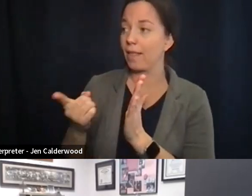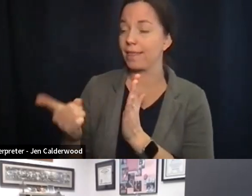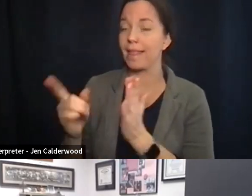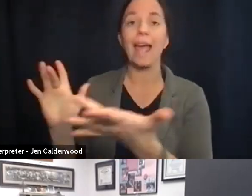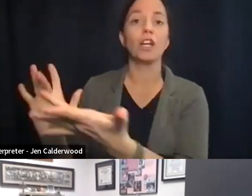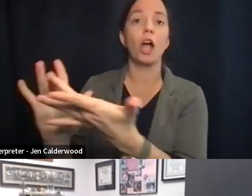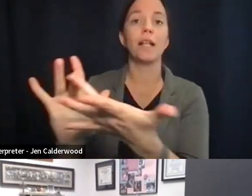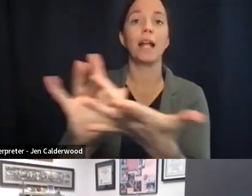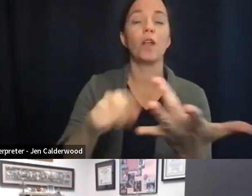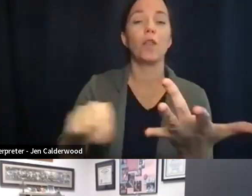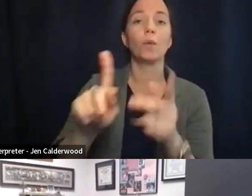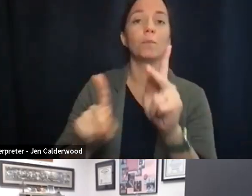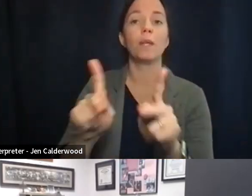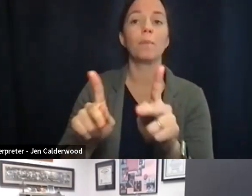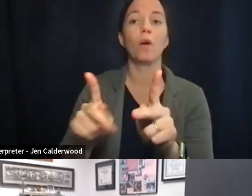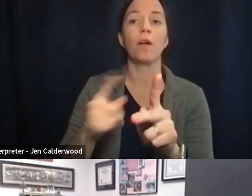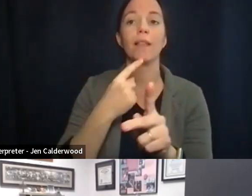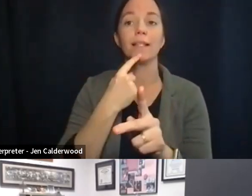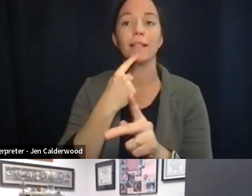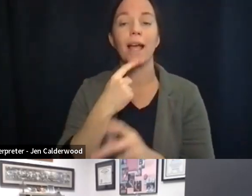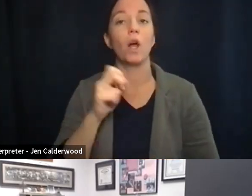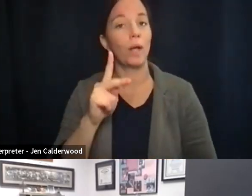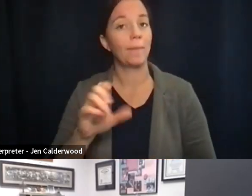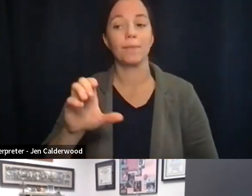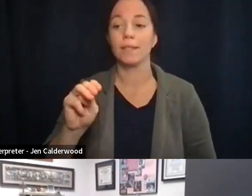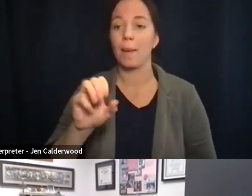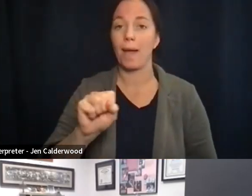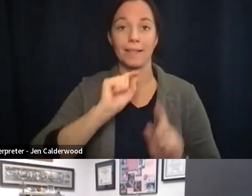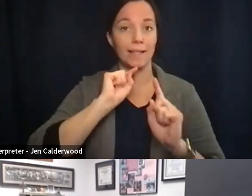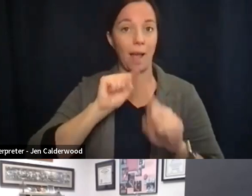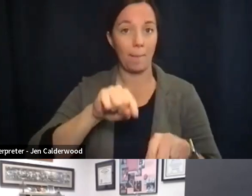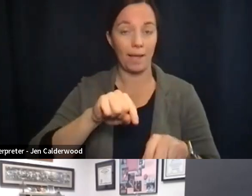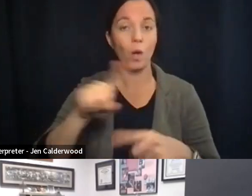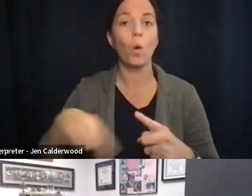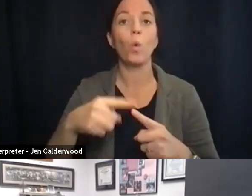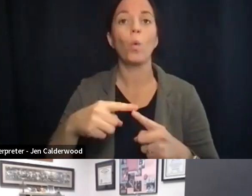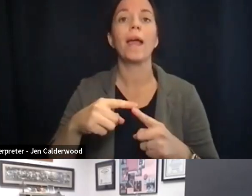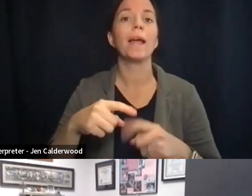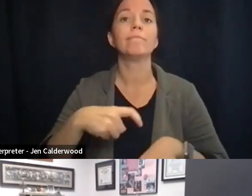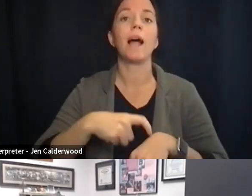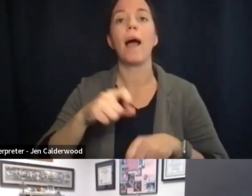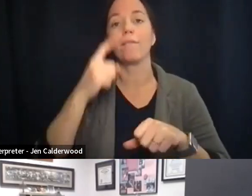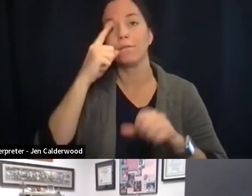The next thing that really kind of happened was when ACL said who should we contact in Kansas and I gave them a list of people. I gave him a list of people they contacted those people, and they said, Cms is coming.